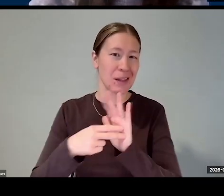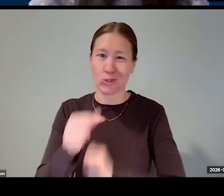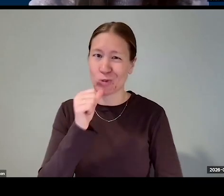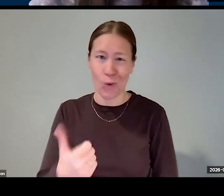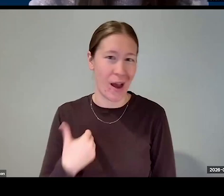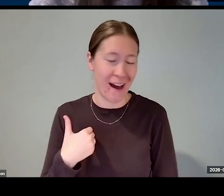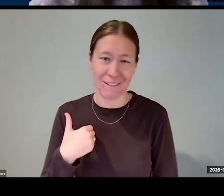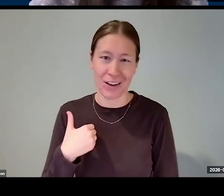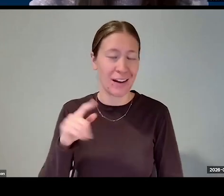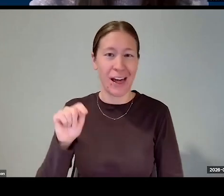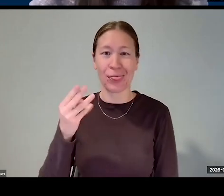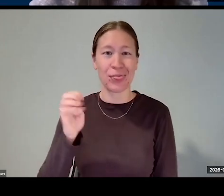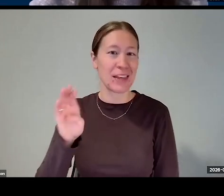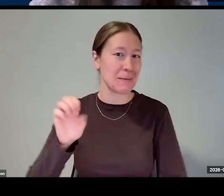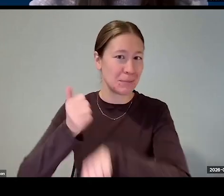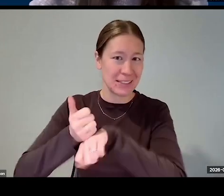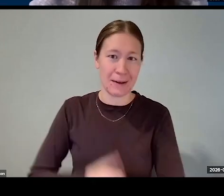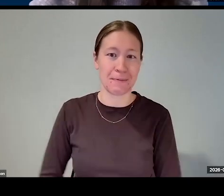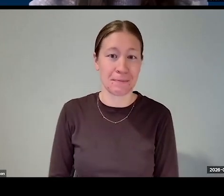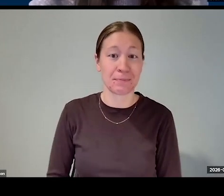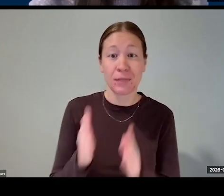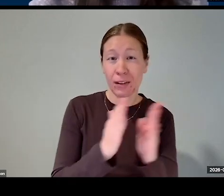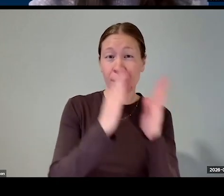If you click the theme option next to layout,